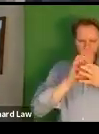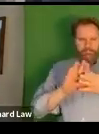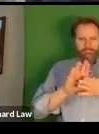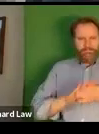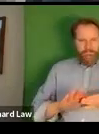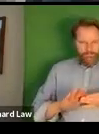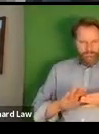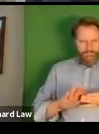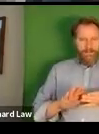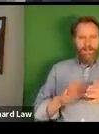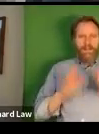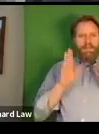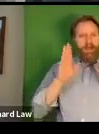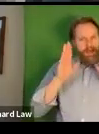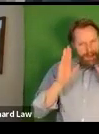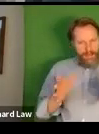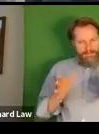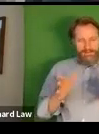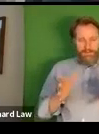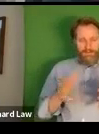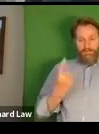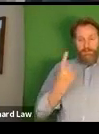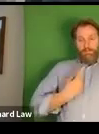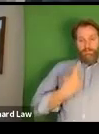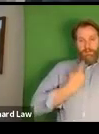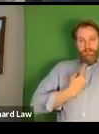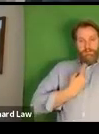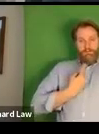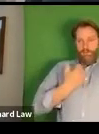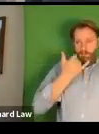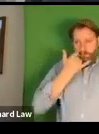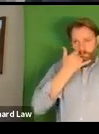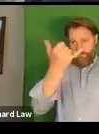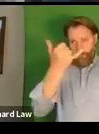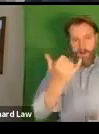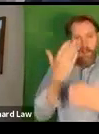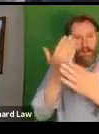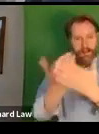needs to be individually claimed by members as opposed to put into people's